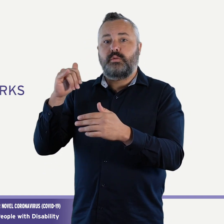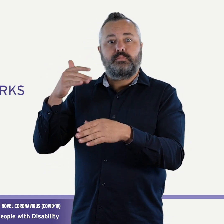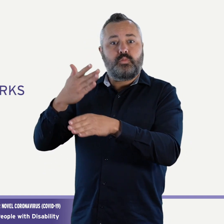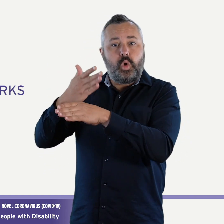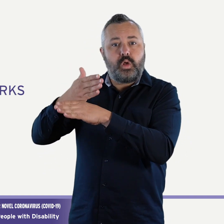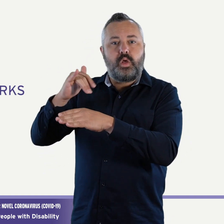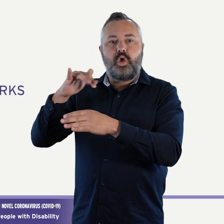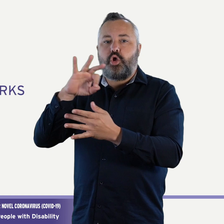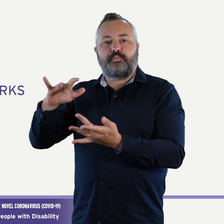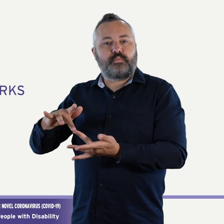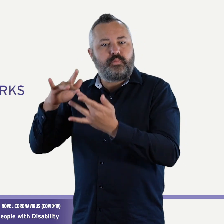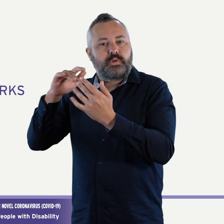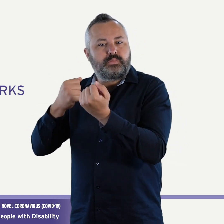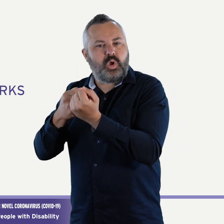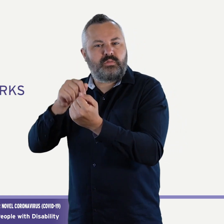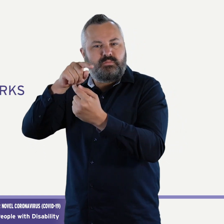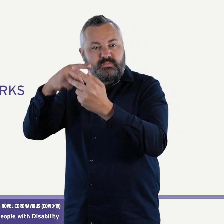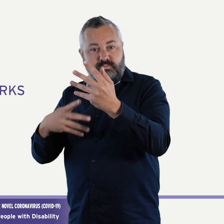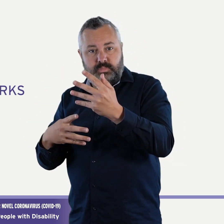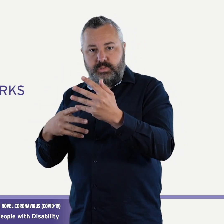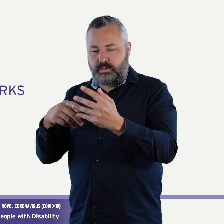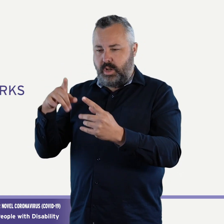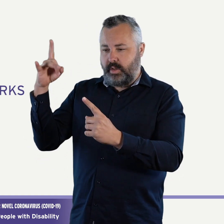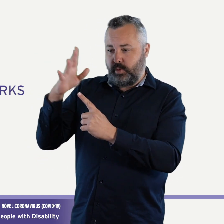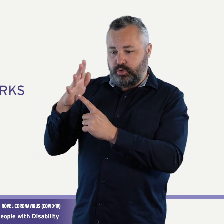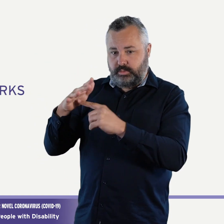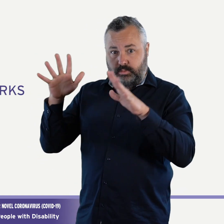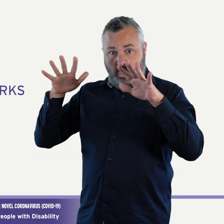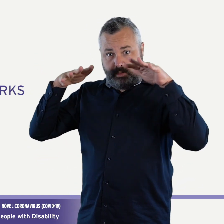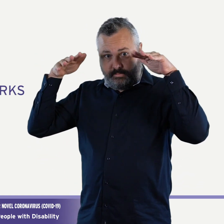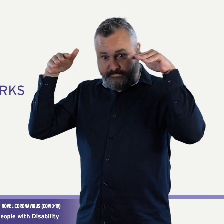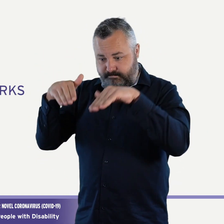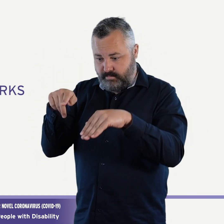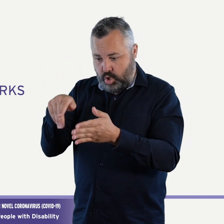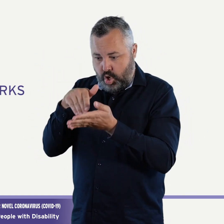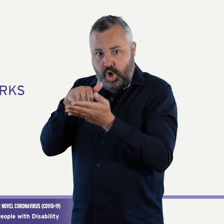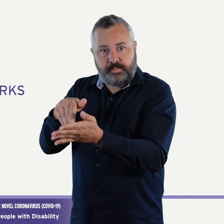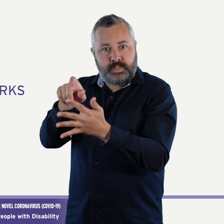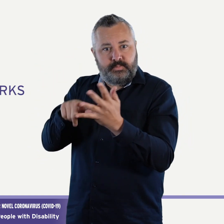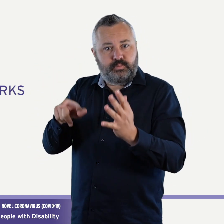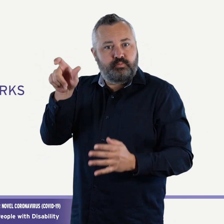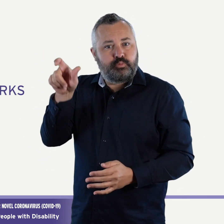others providing formal and informal supports) are central to the safety of people with disability,